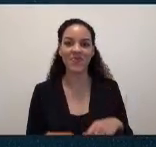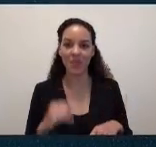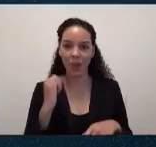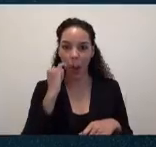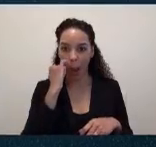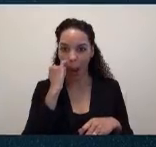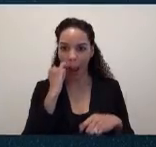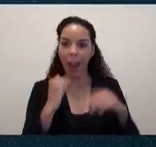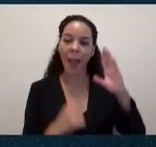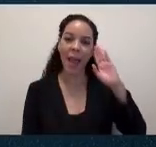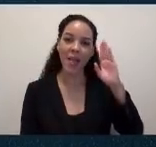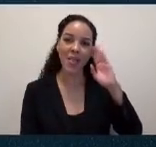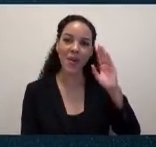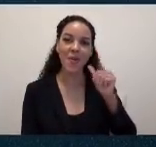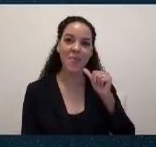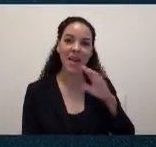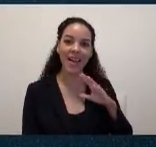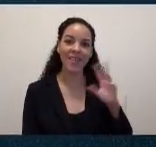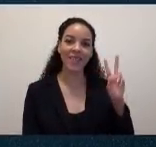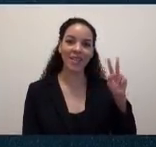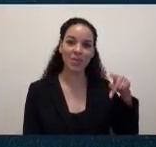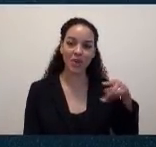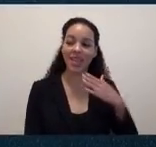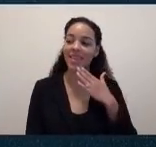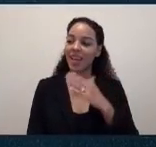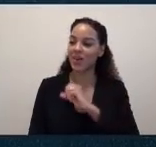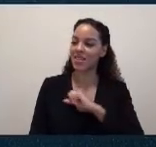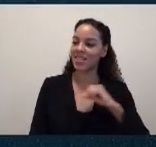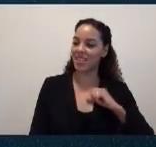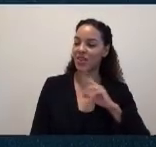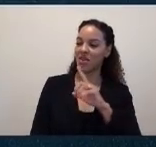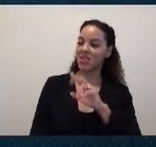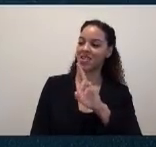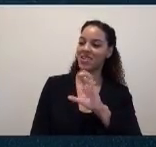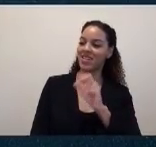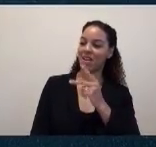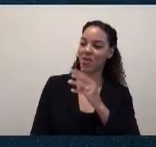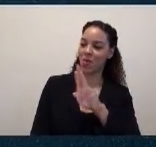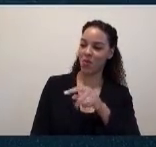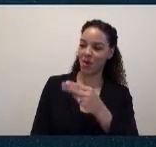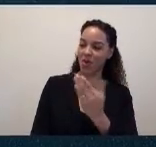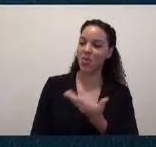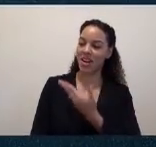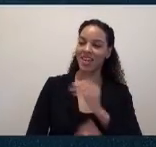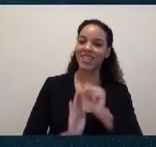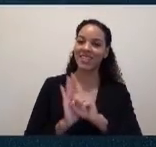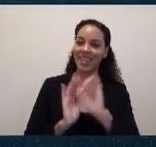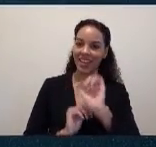and thank you, Senator Duckworth. We are in Illinois, and I'm here as a professional,